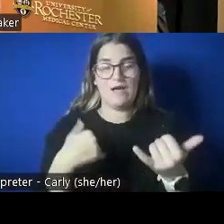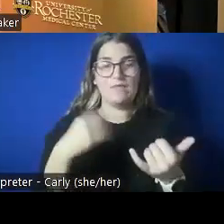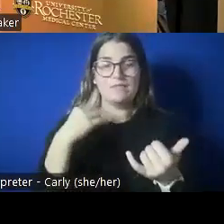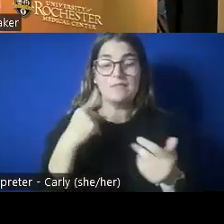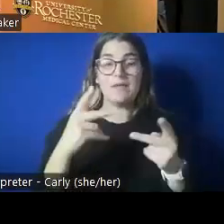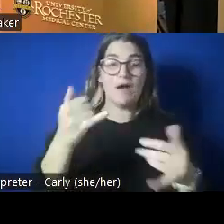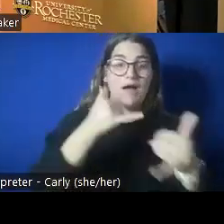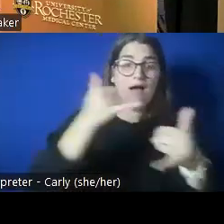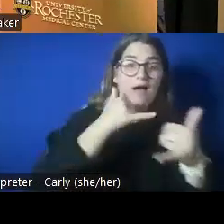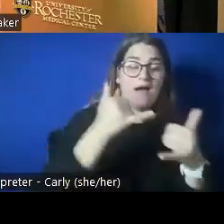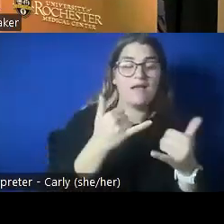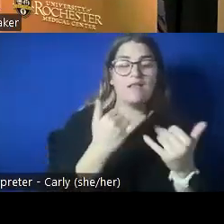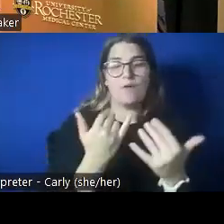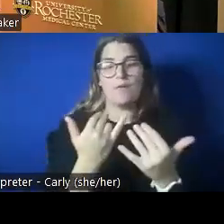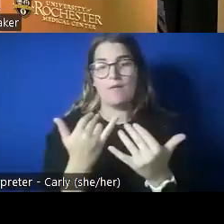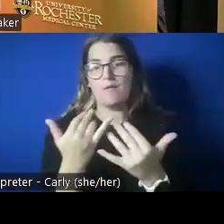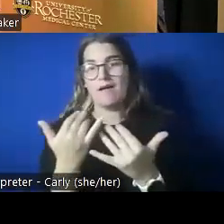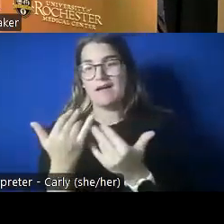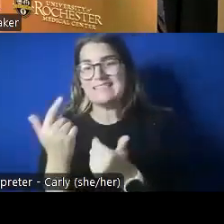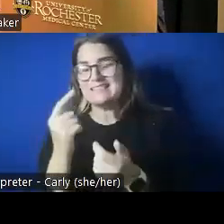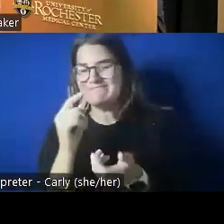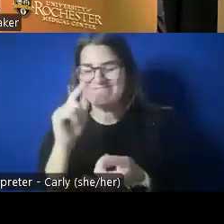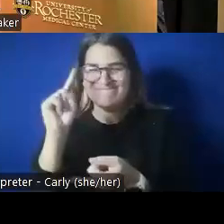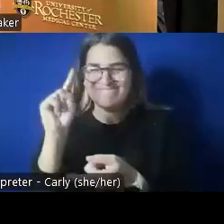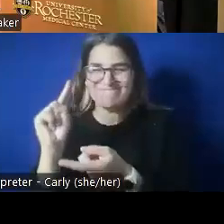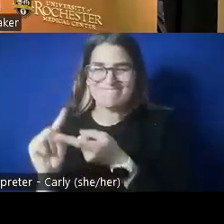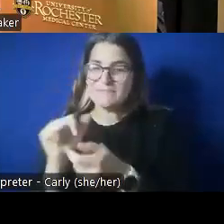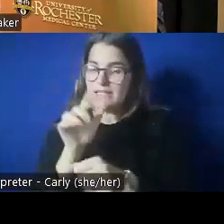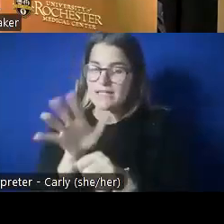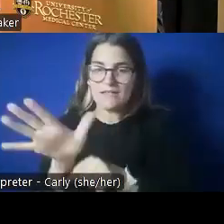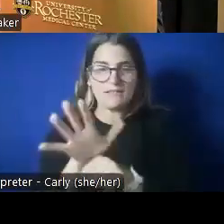have to like wait to meet with someone for A needs assessment and then be connected to services and